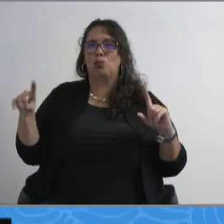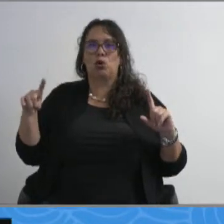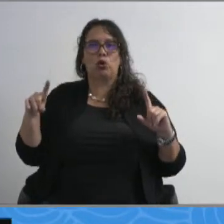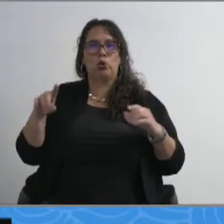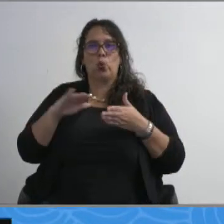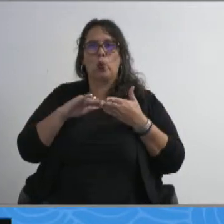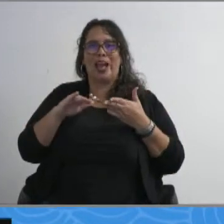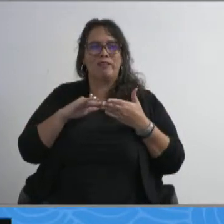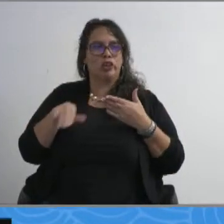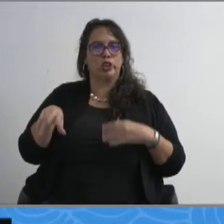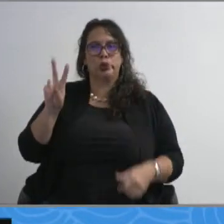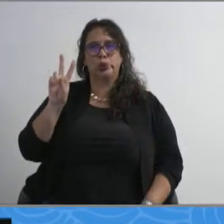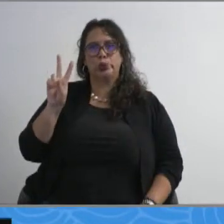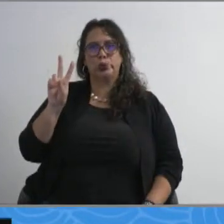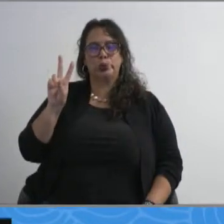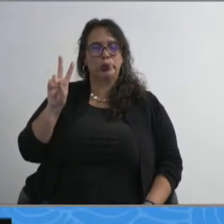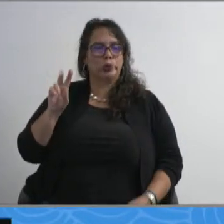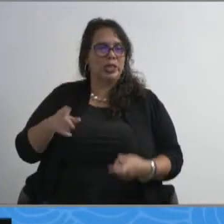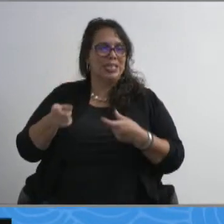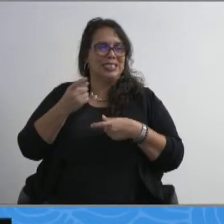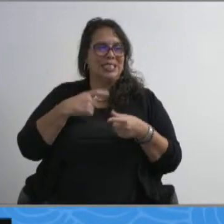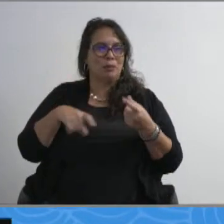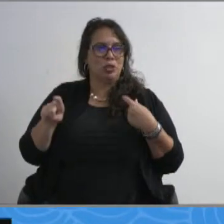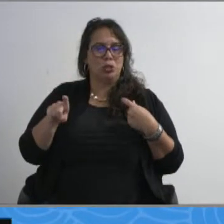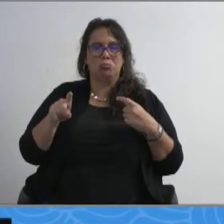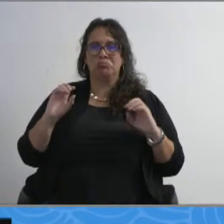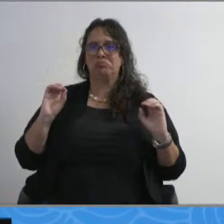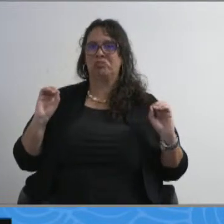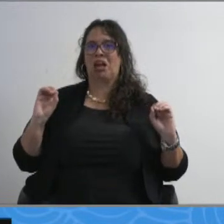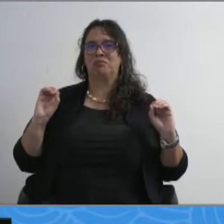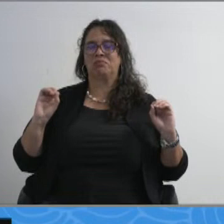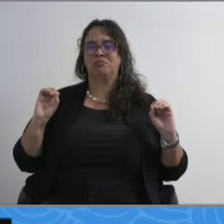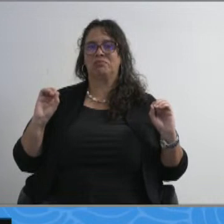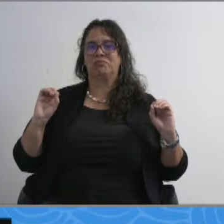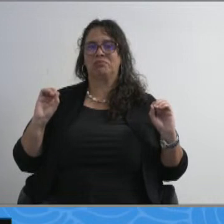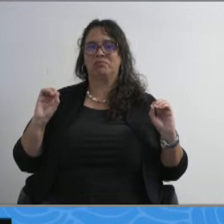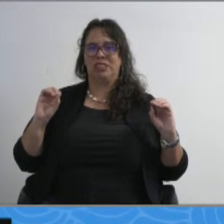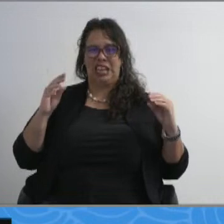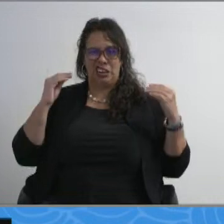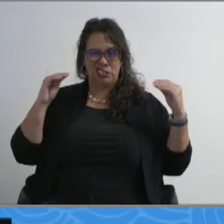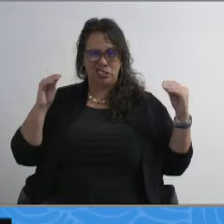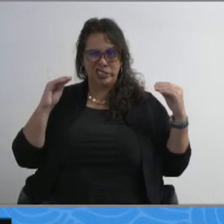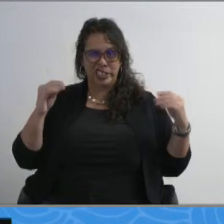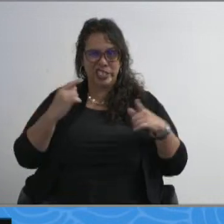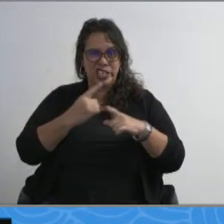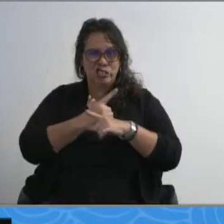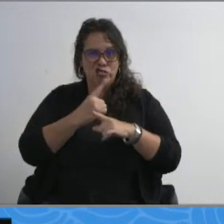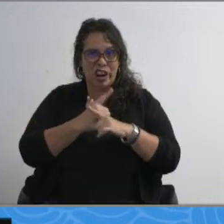Or a substitute permit, we have no teachers that are teaching currently in a regular class